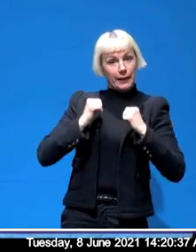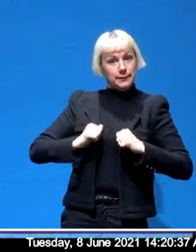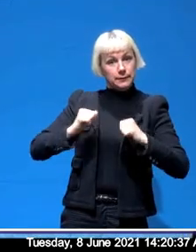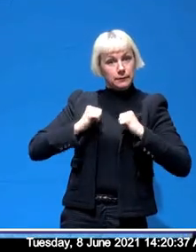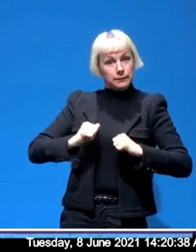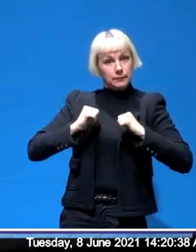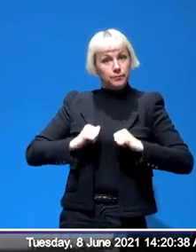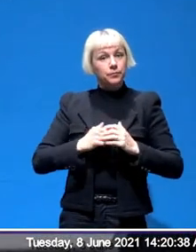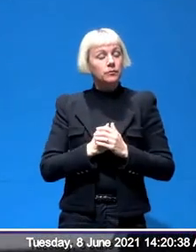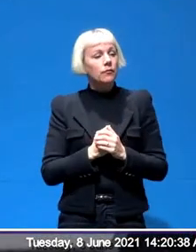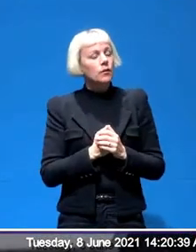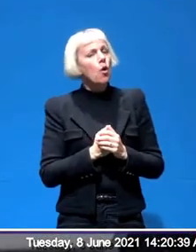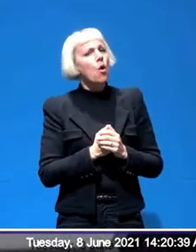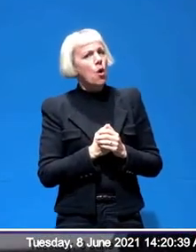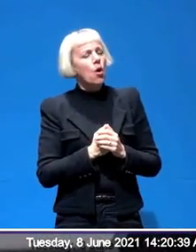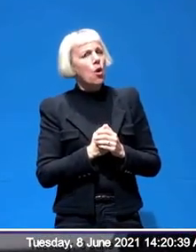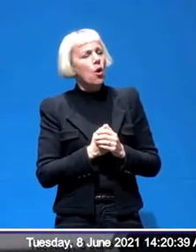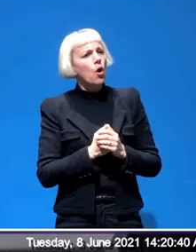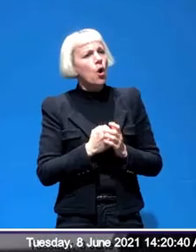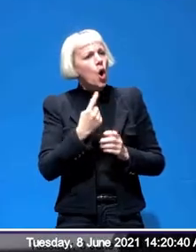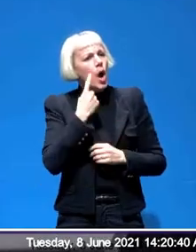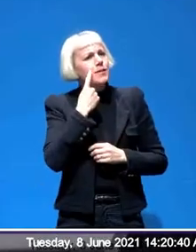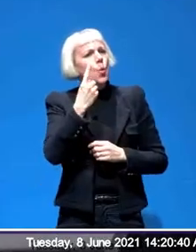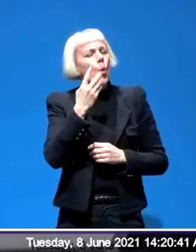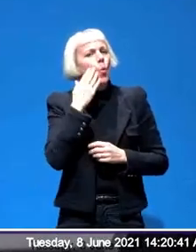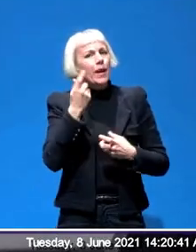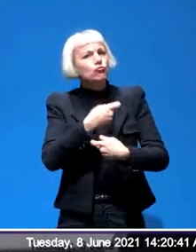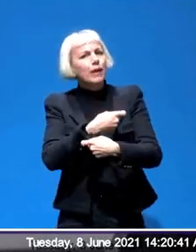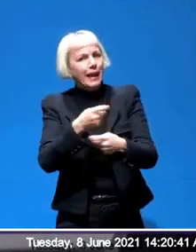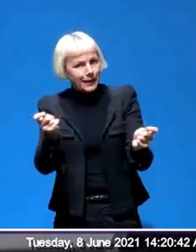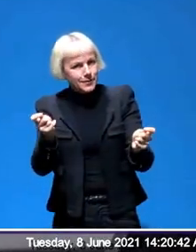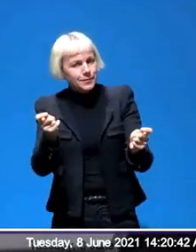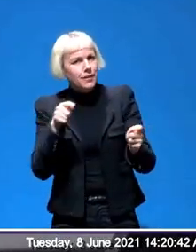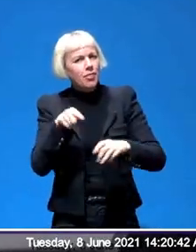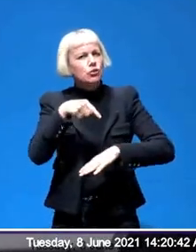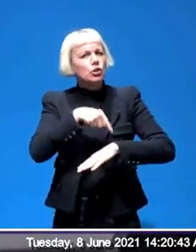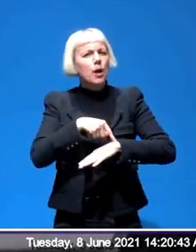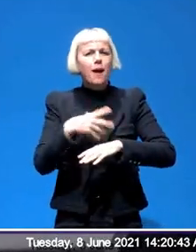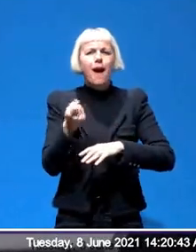I would have seen that when it was released at compliance, when we have our compliance updates.